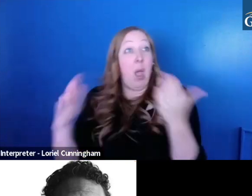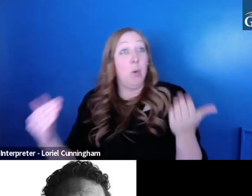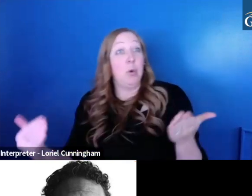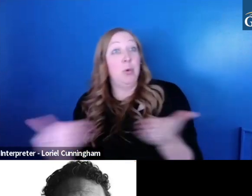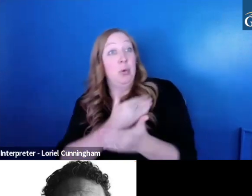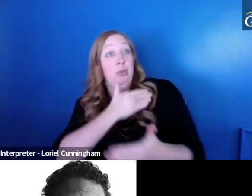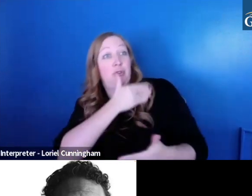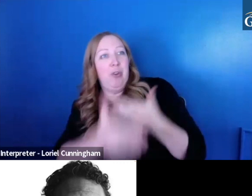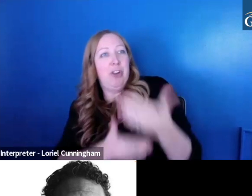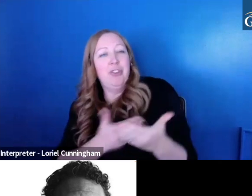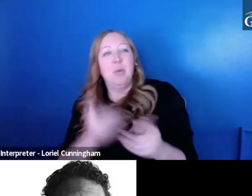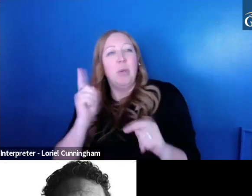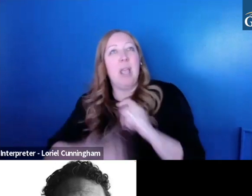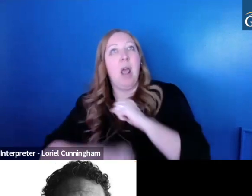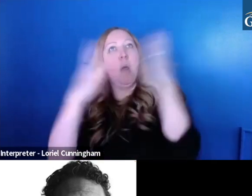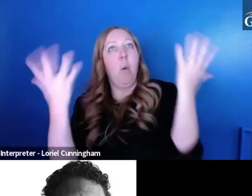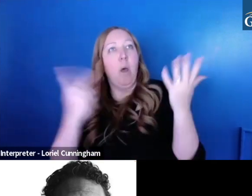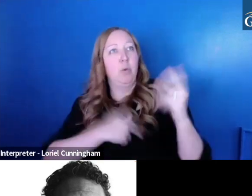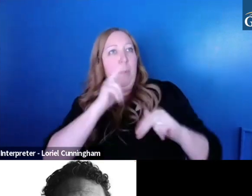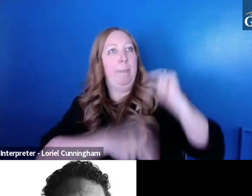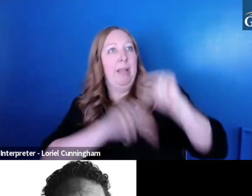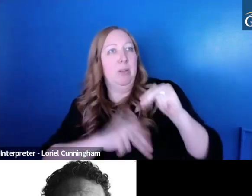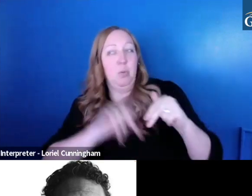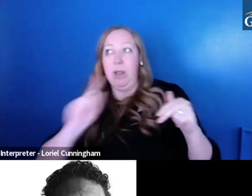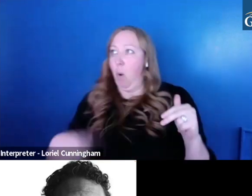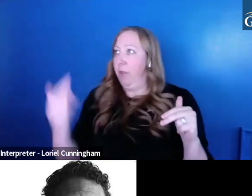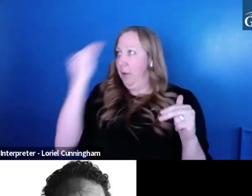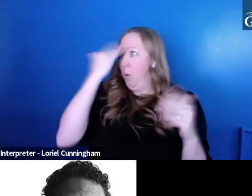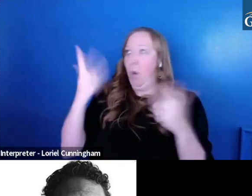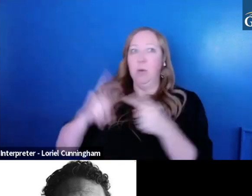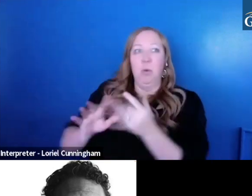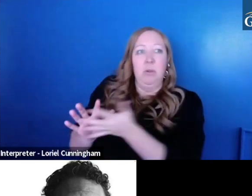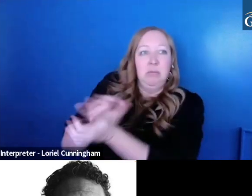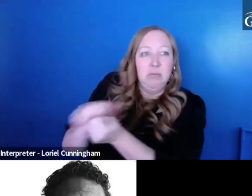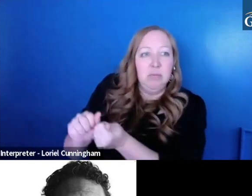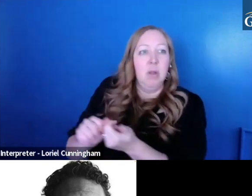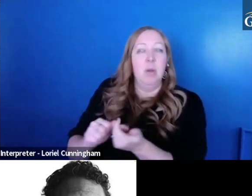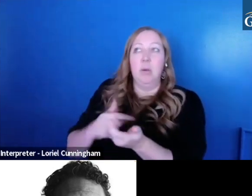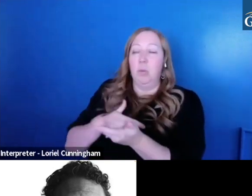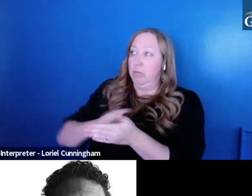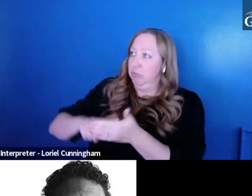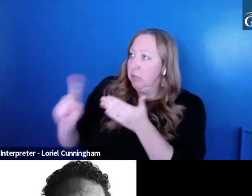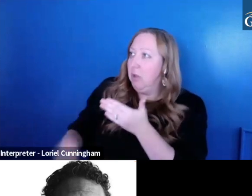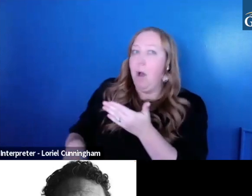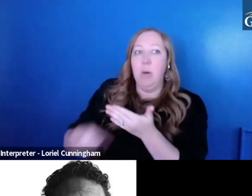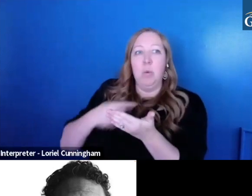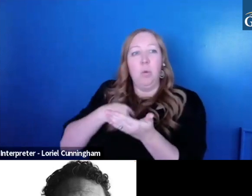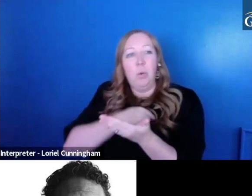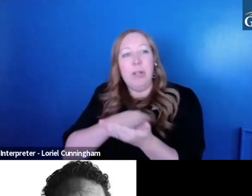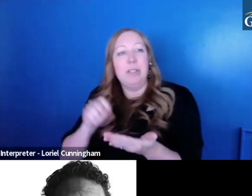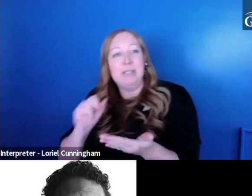rudderless, and cynical, but we forget that making a revolution is not a series of clever maneuvers and tactics